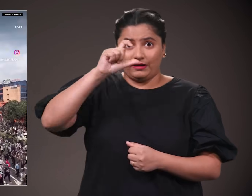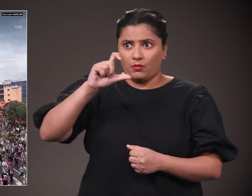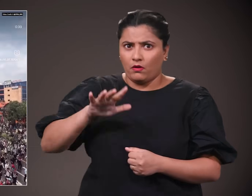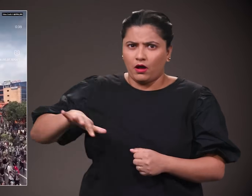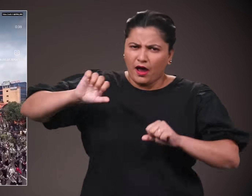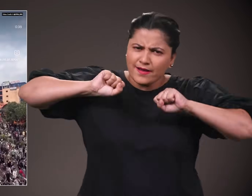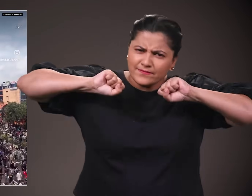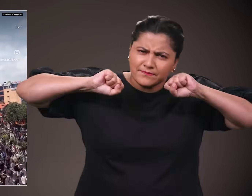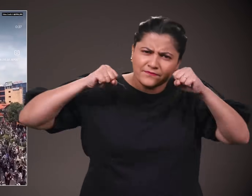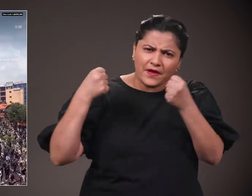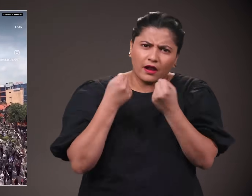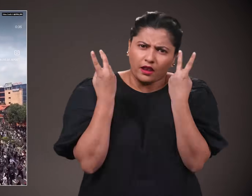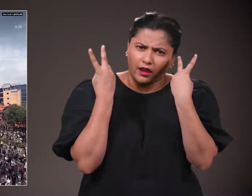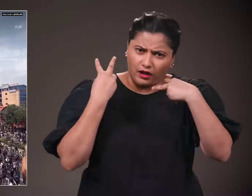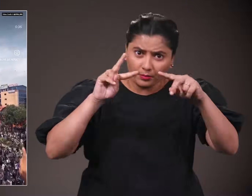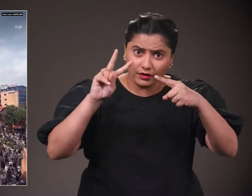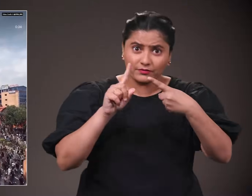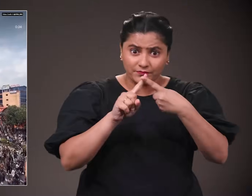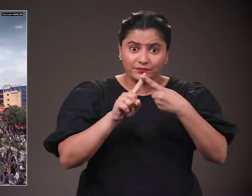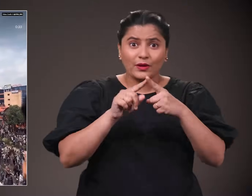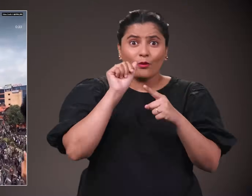There were riots in Nepal.